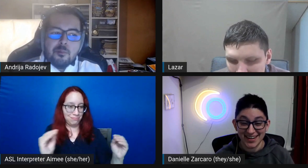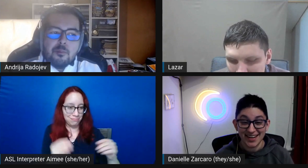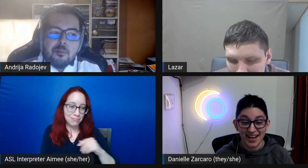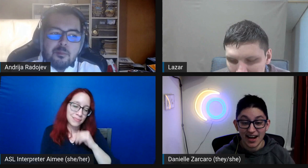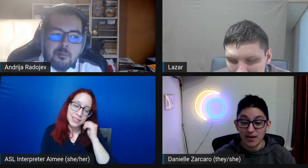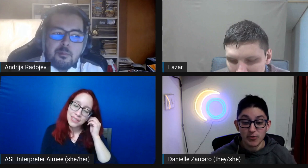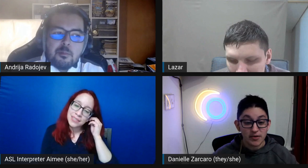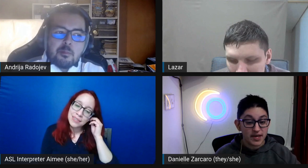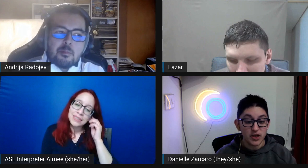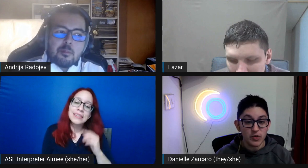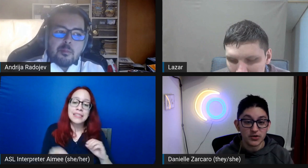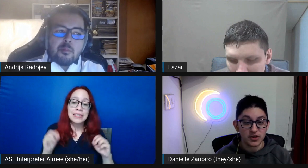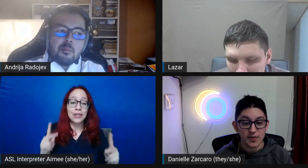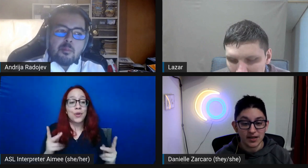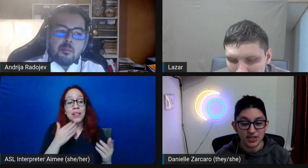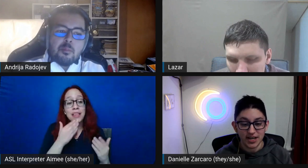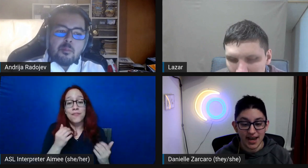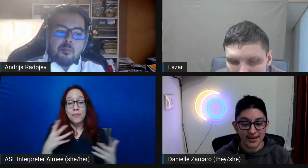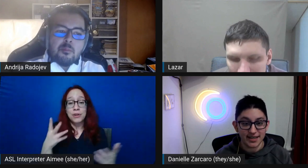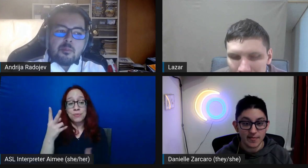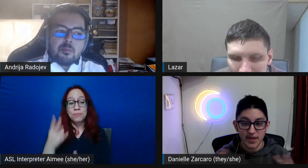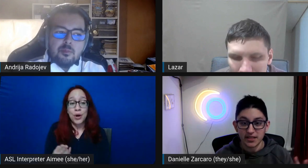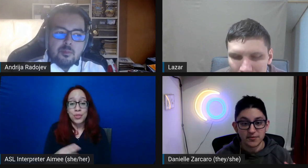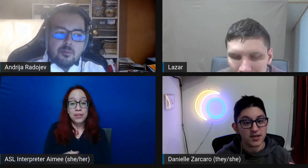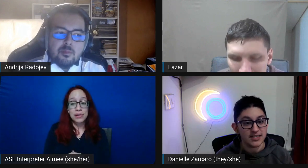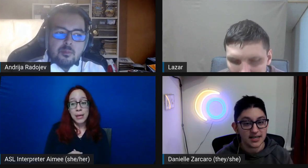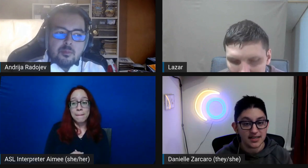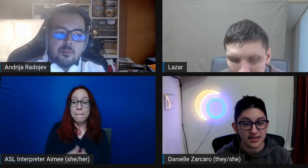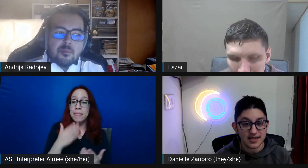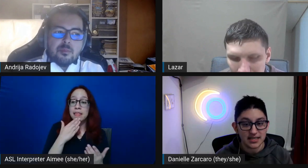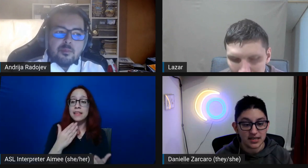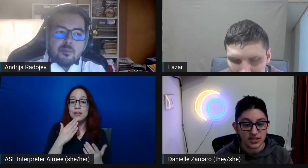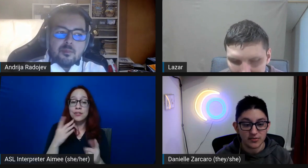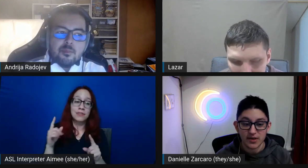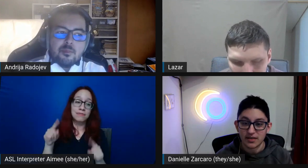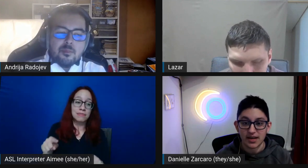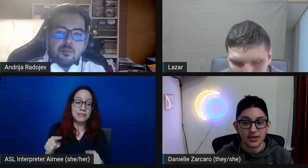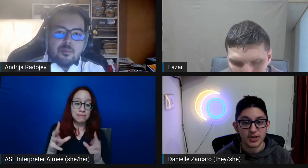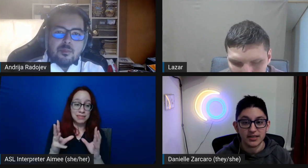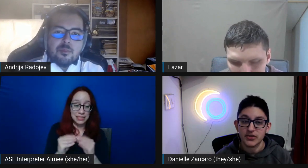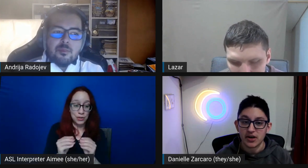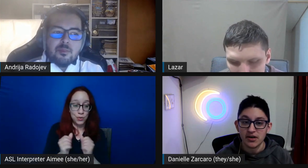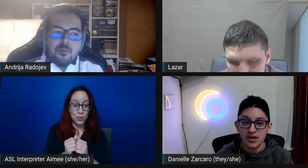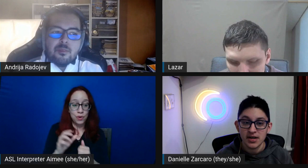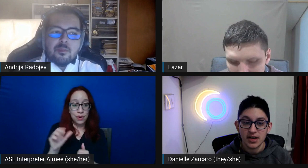Thank you both so much, and thanks for attending this session with Andrija and Lazar.